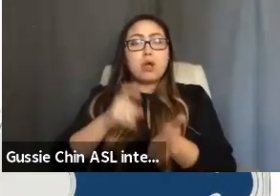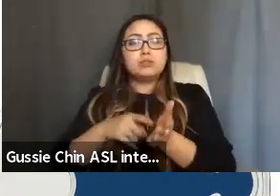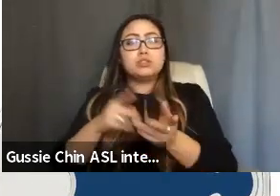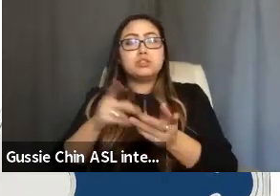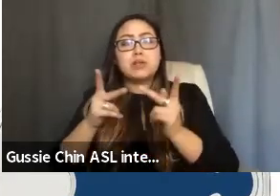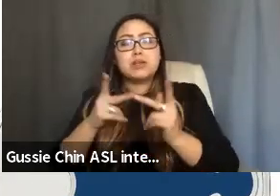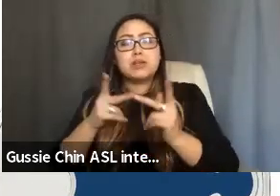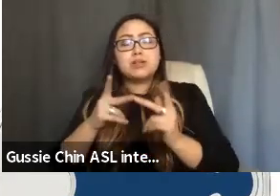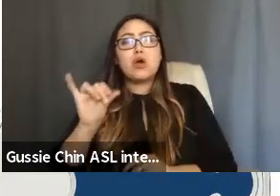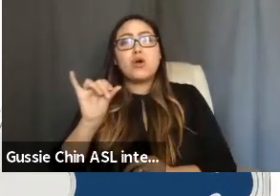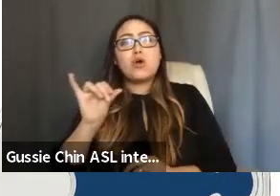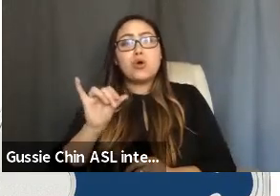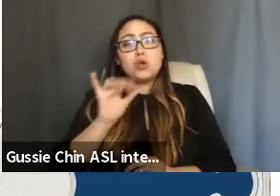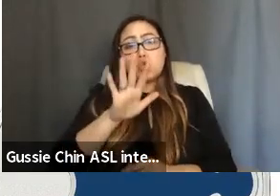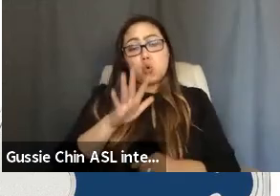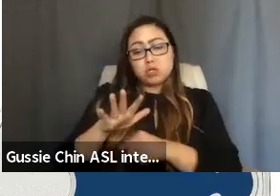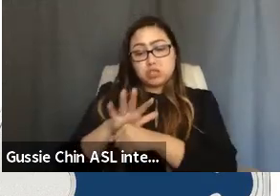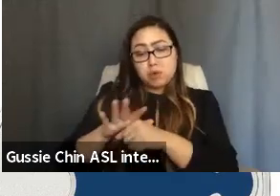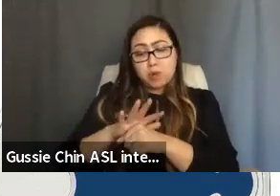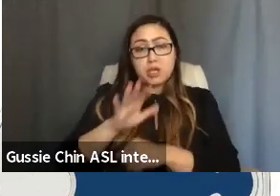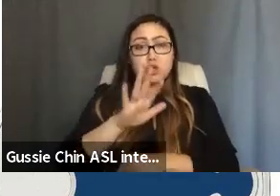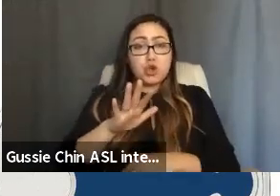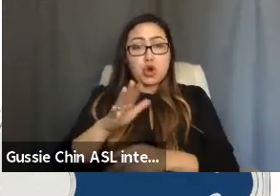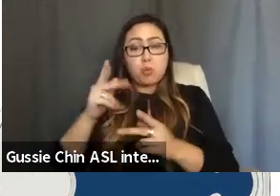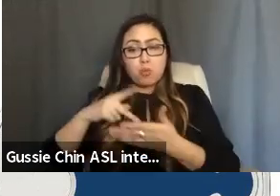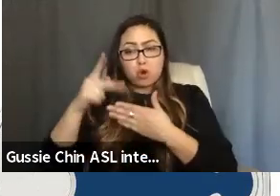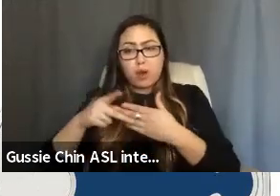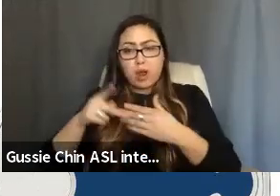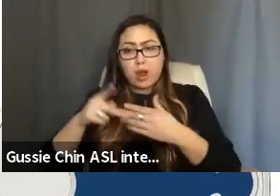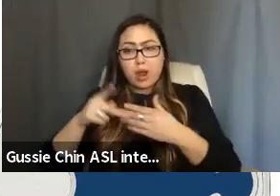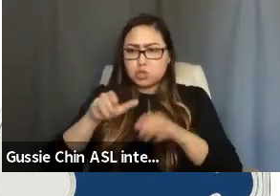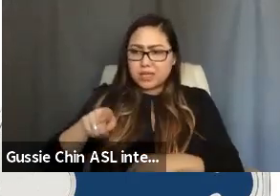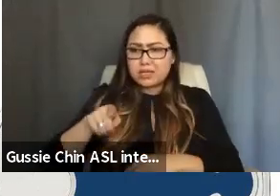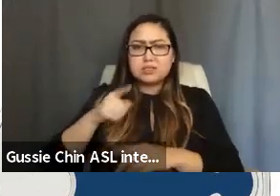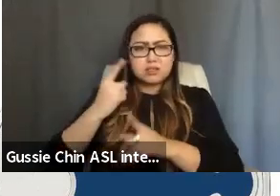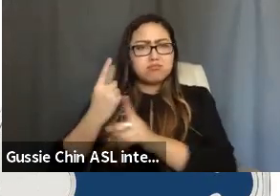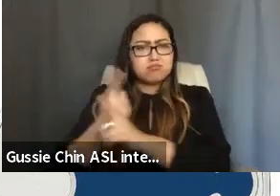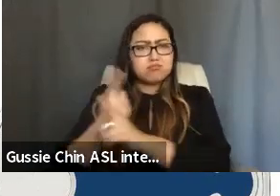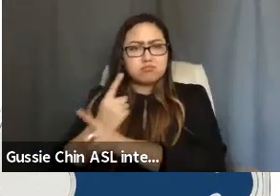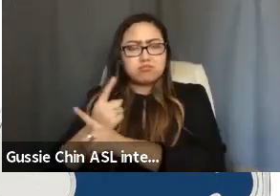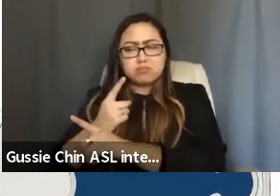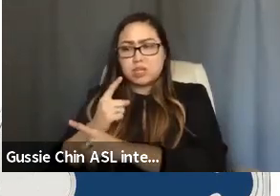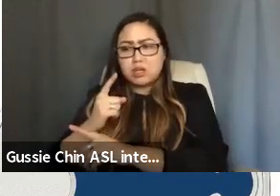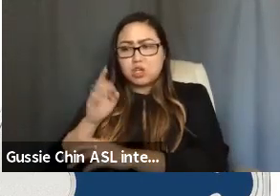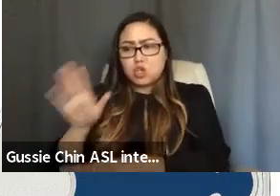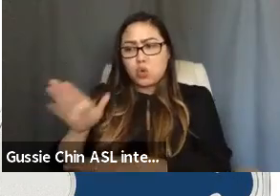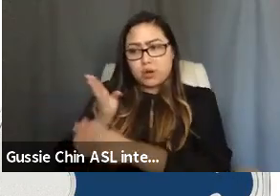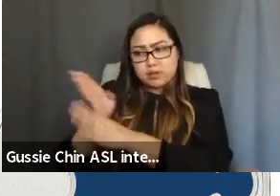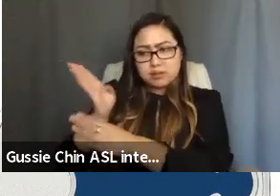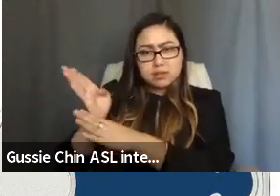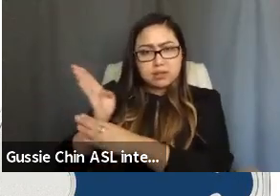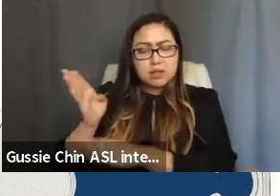you all your department, your programs do this on a regular basis. We need either this, you know,